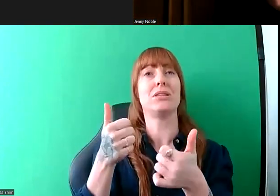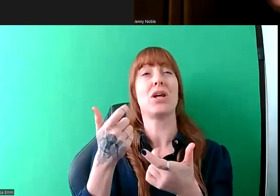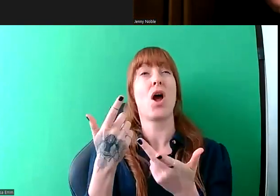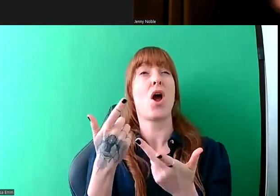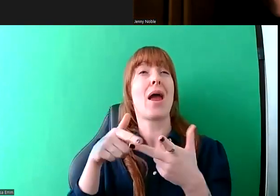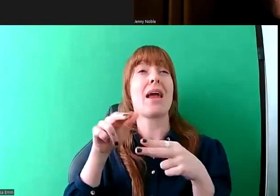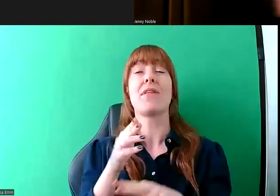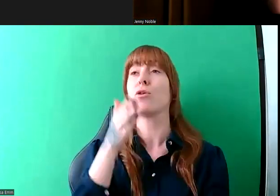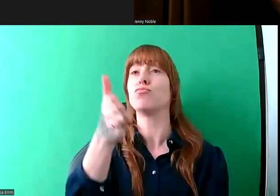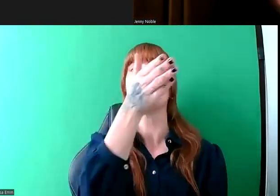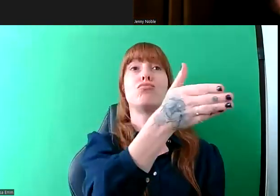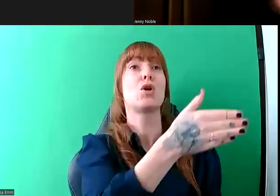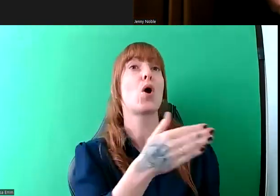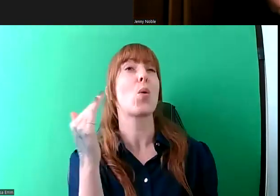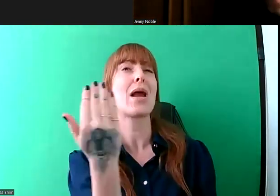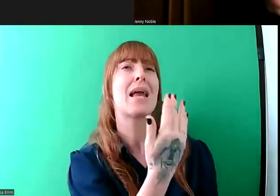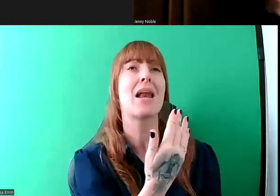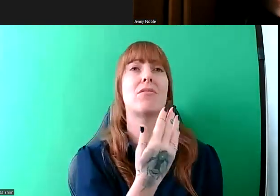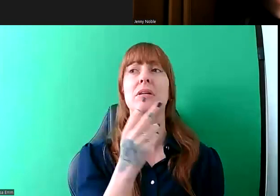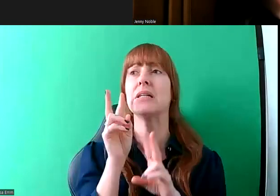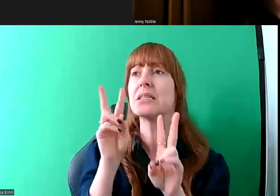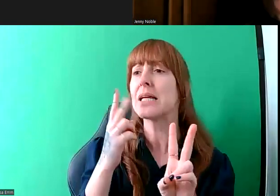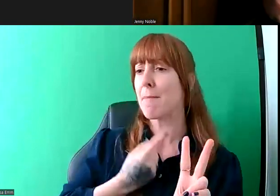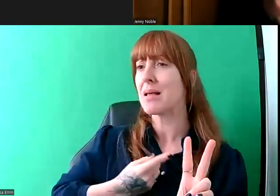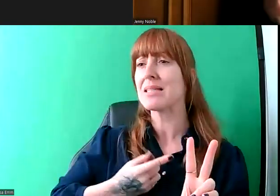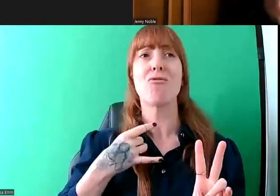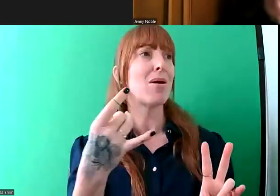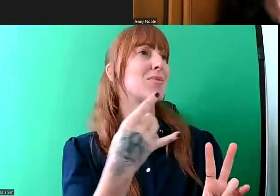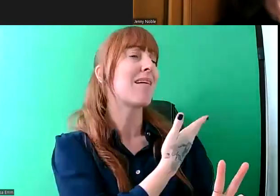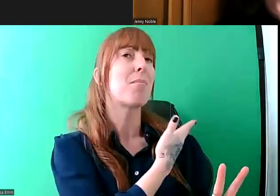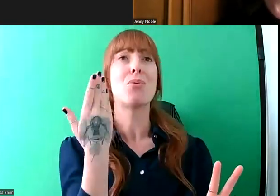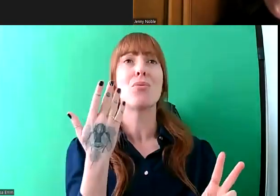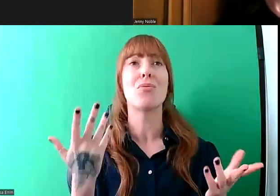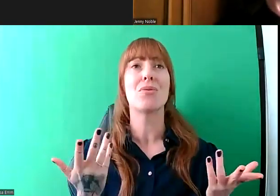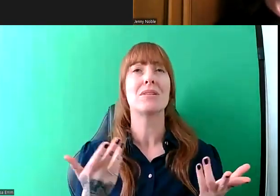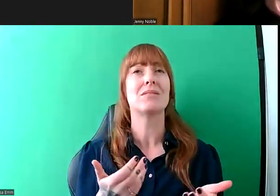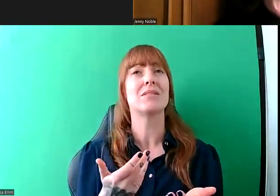represented in any way; so all of our art is really about making sure that those artists